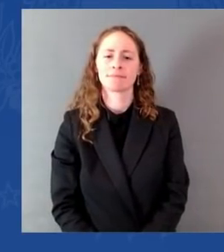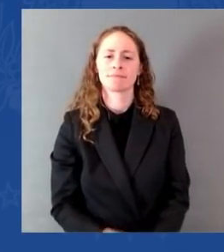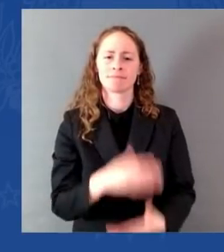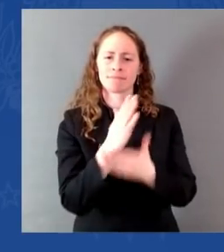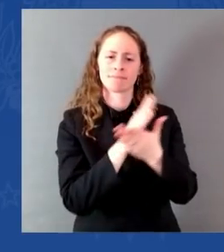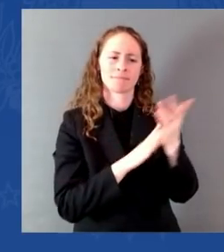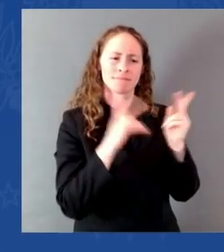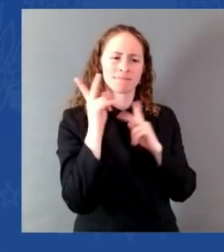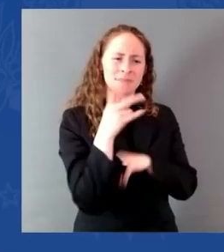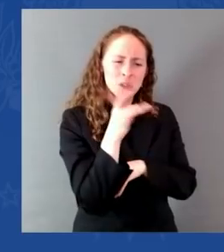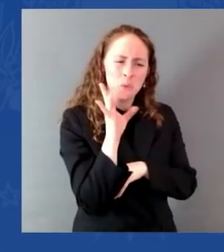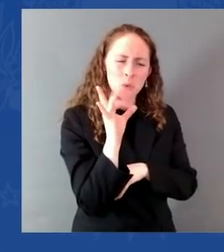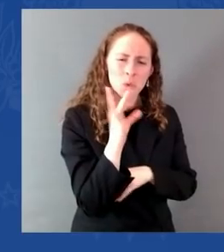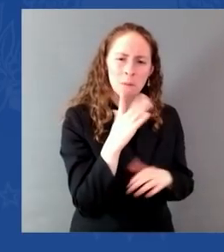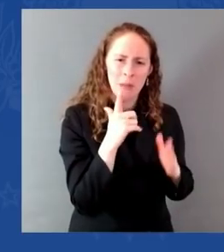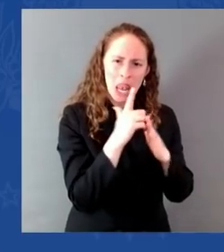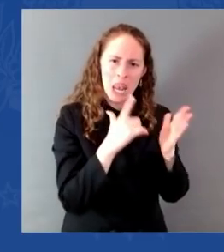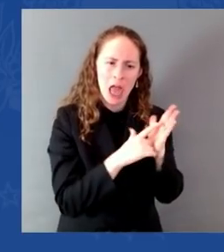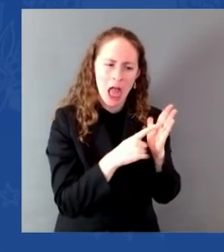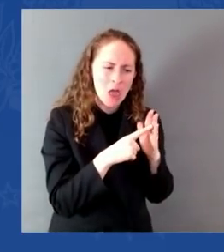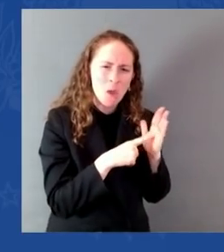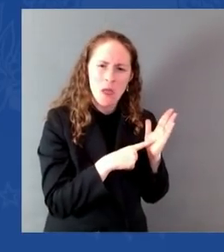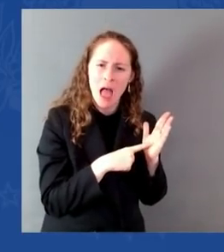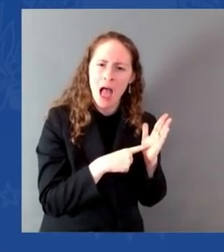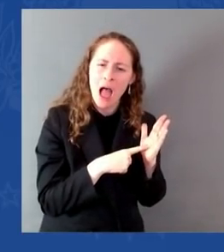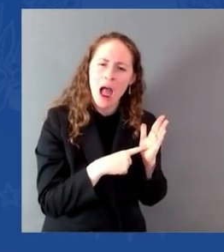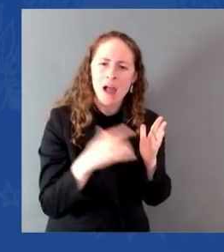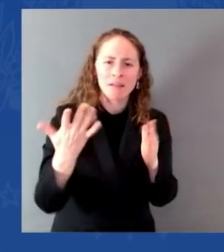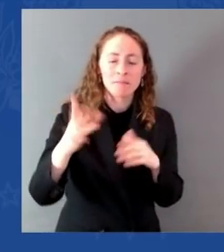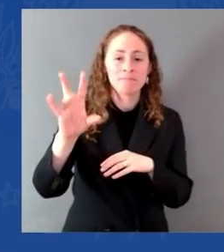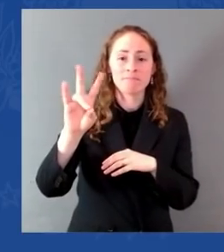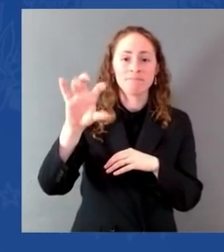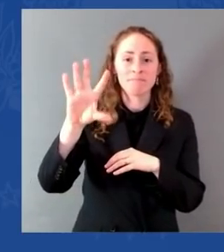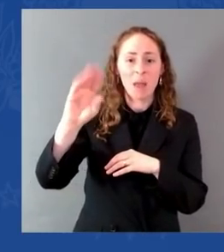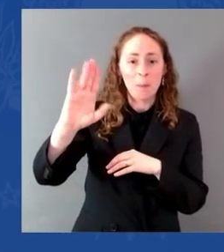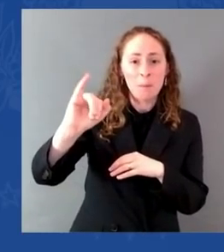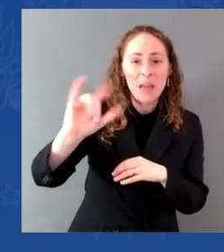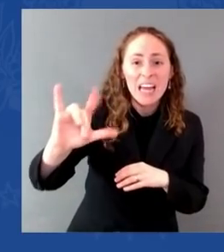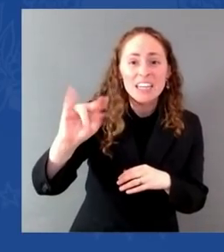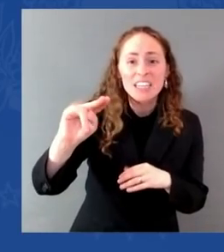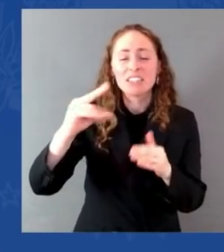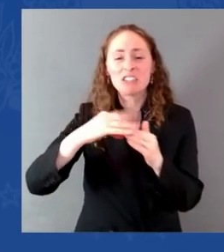It will not cost the taxpayers a penny. If you're making less than $400,000 a year,